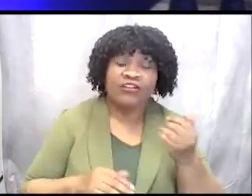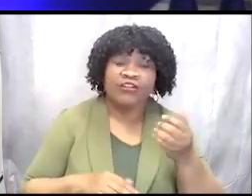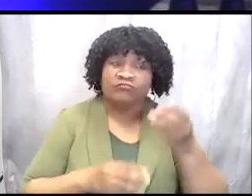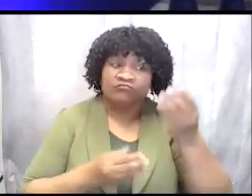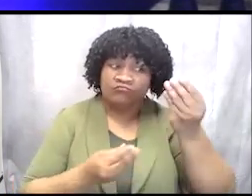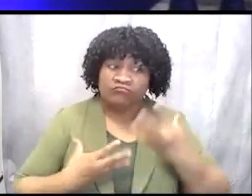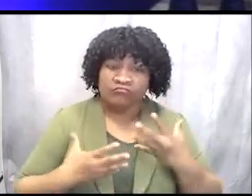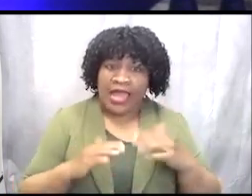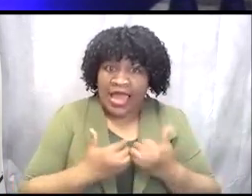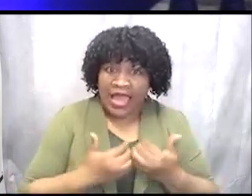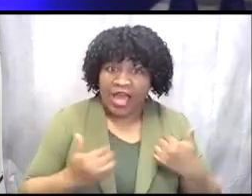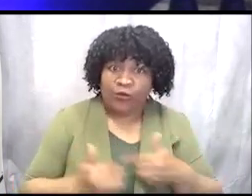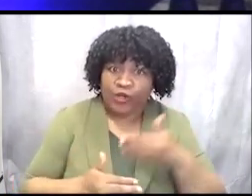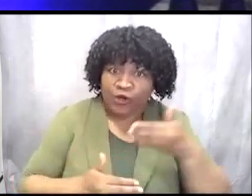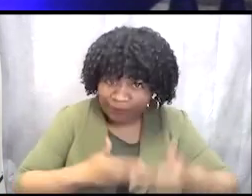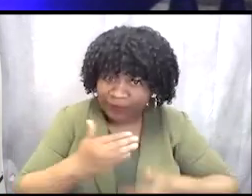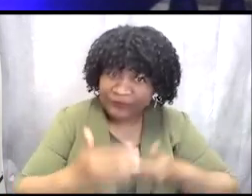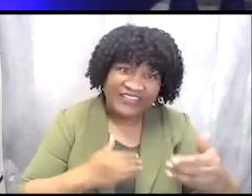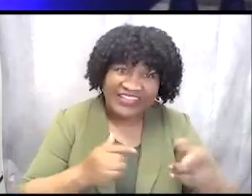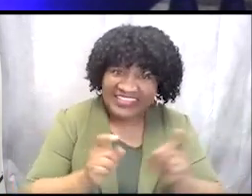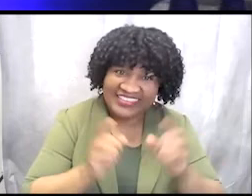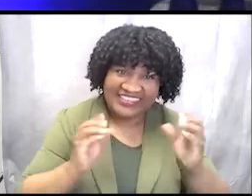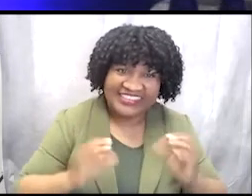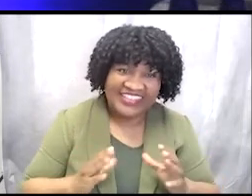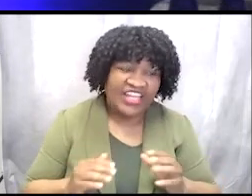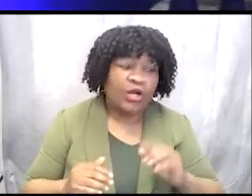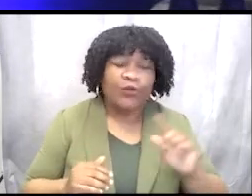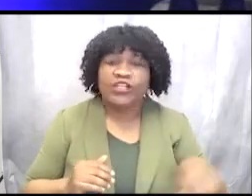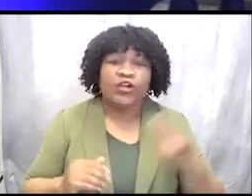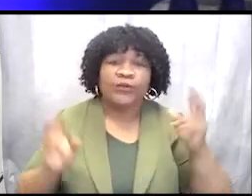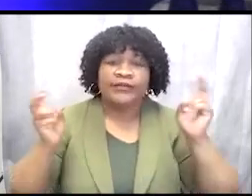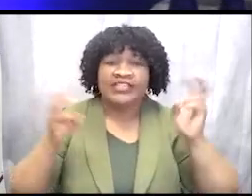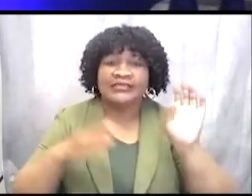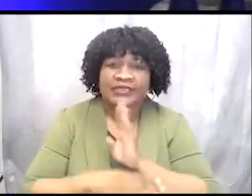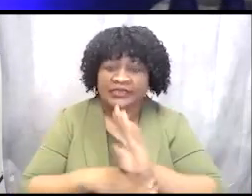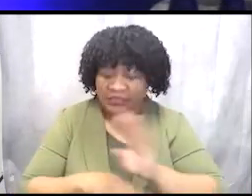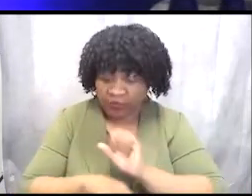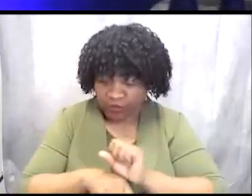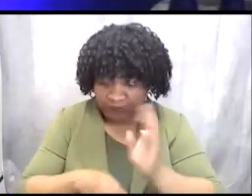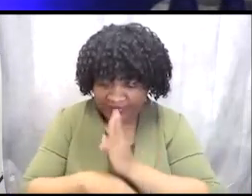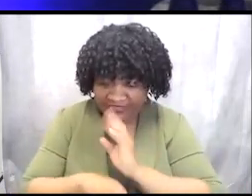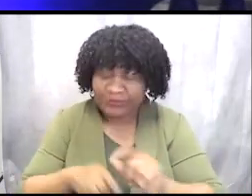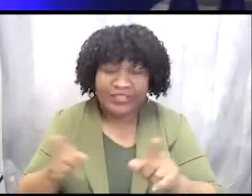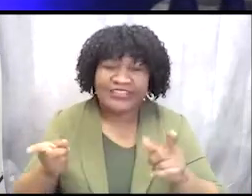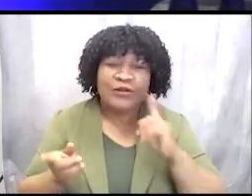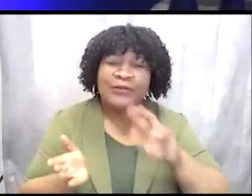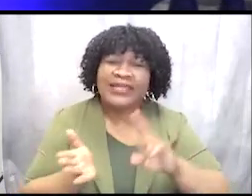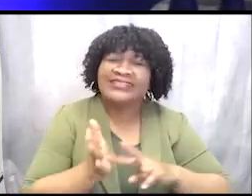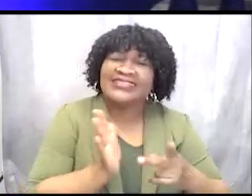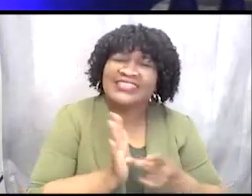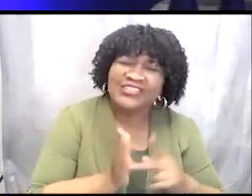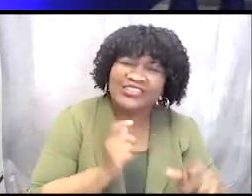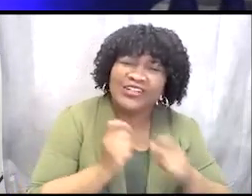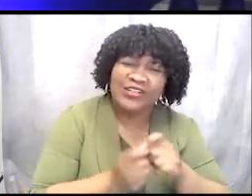how we are moving? We don't wanna just be busy. We wanna be intentional about what we're doing.